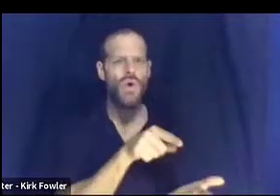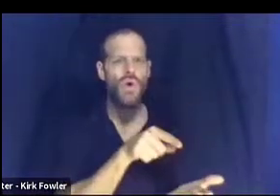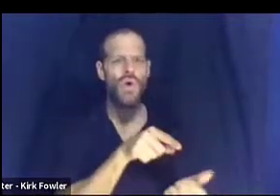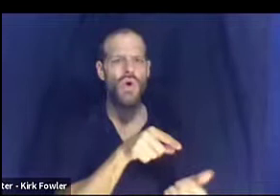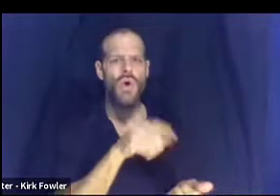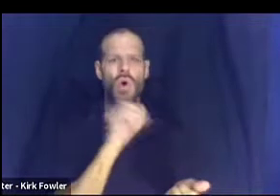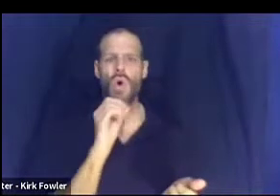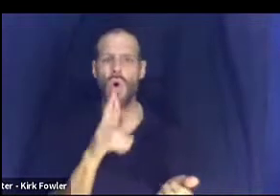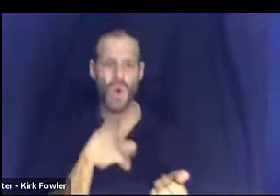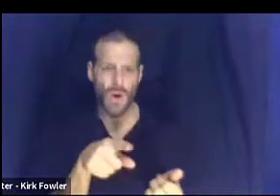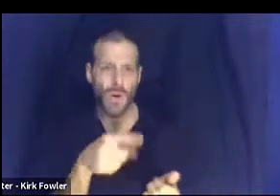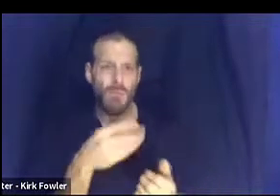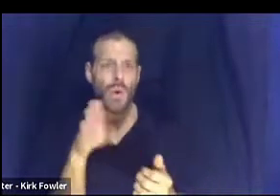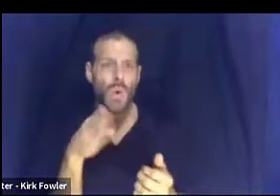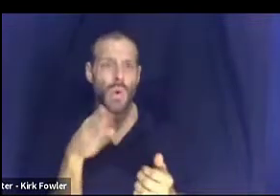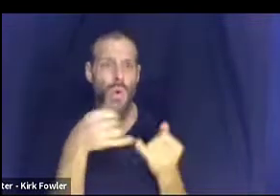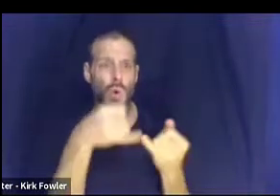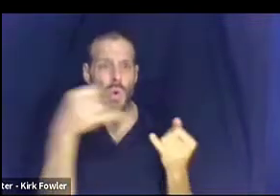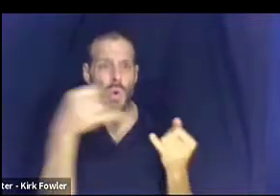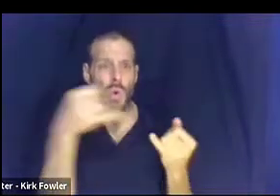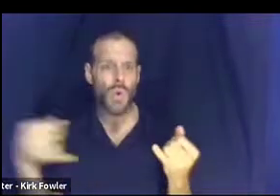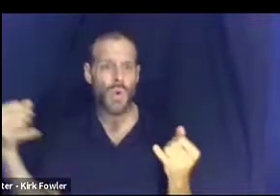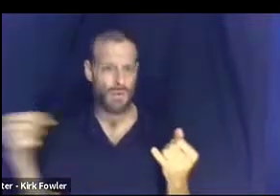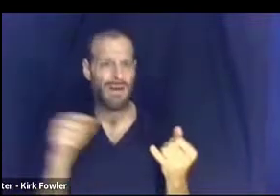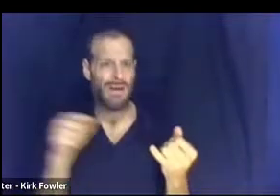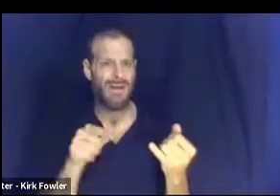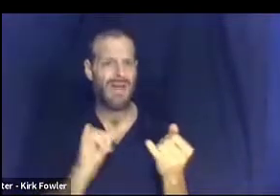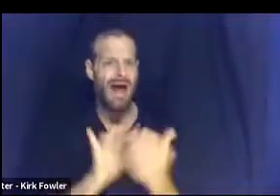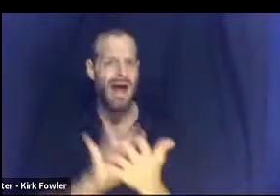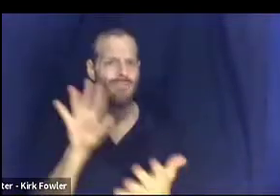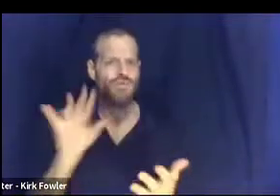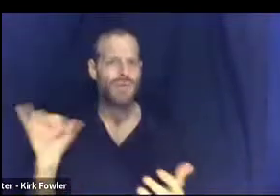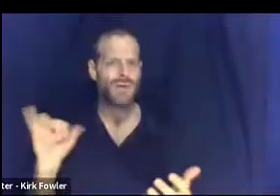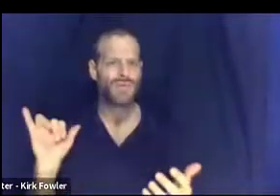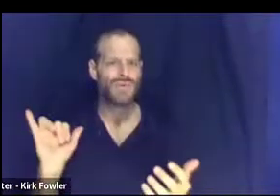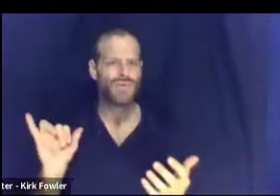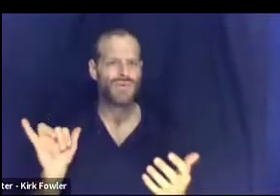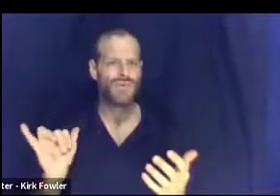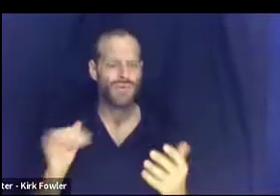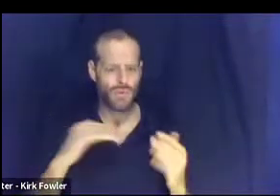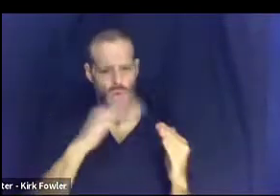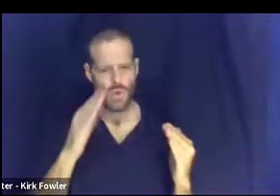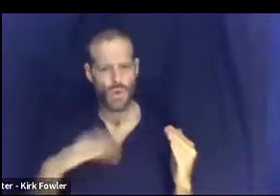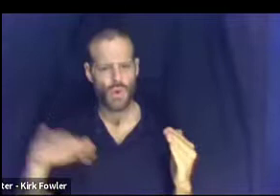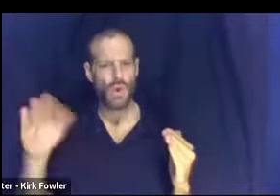That itself is an abstract way of thinking about water. Water doesn't look like that, right?